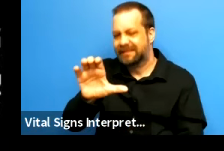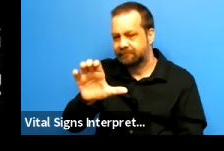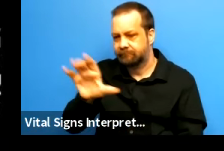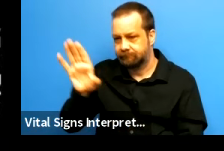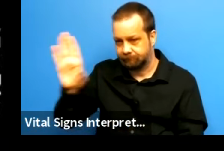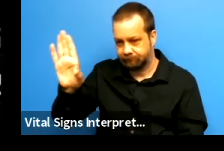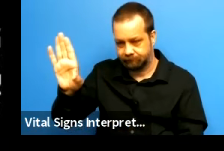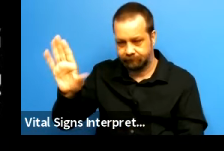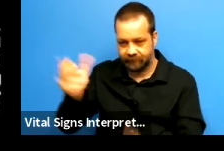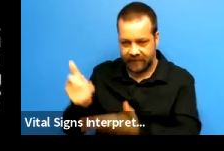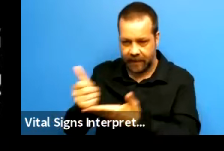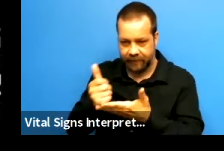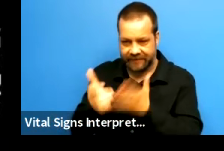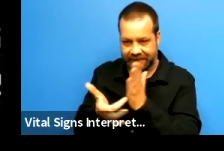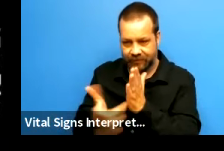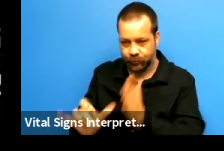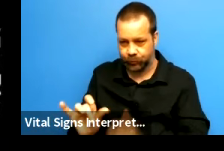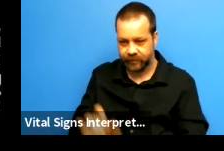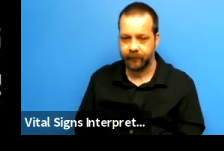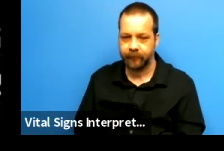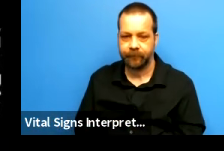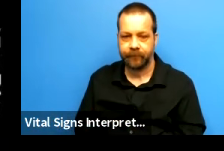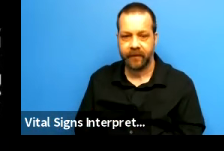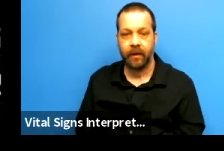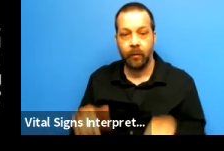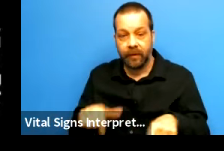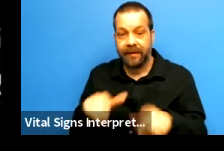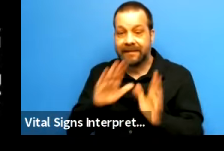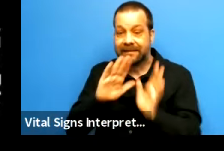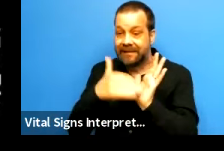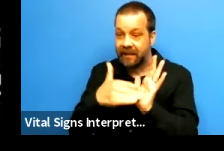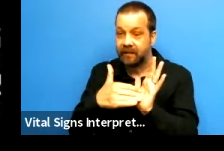We are from the Center for Inclusive Design and Innovation.